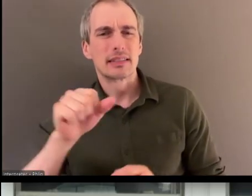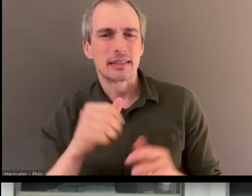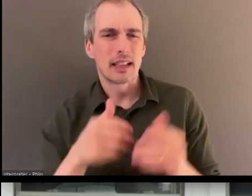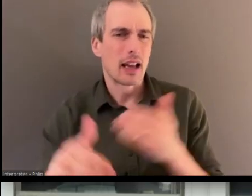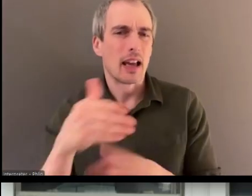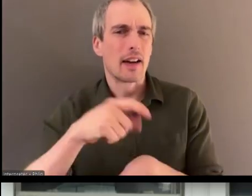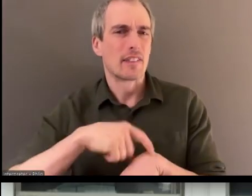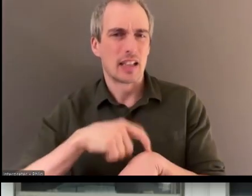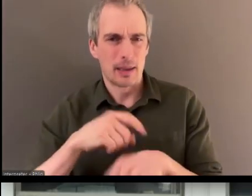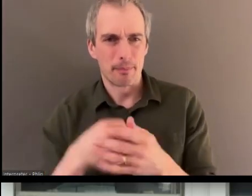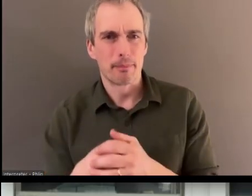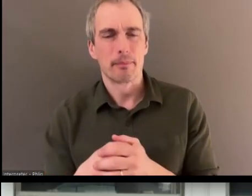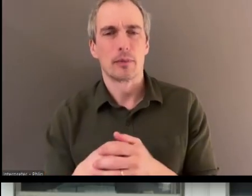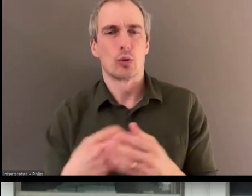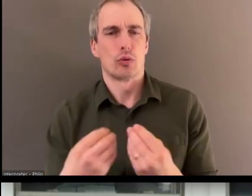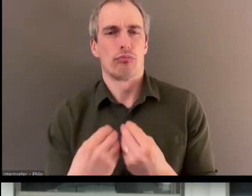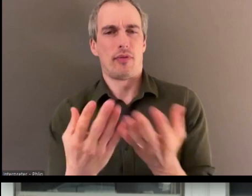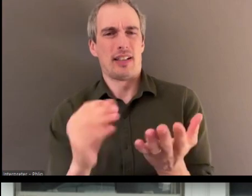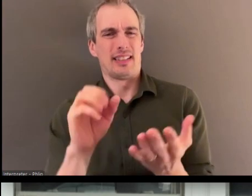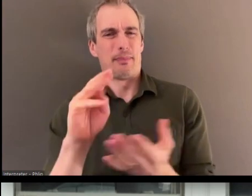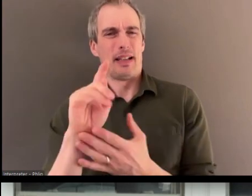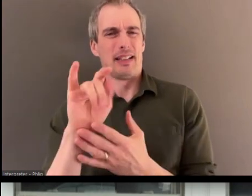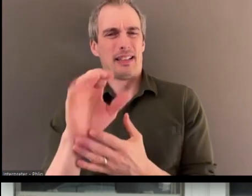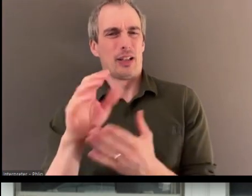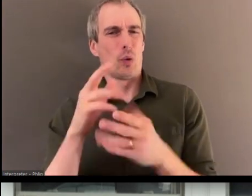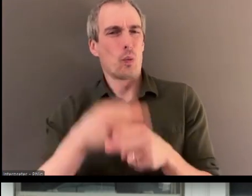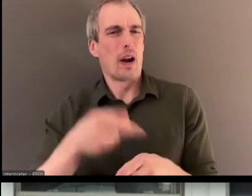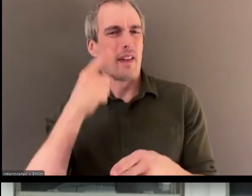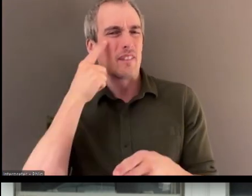the AI agent so it's able to make the correct decisions at the correct time.